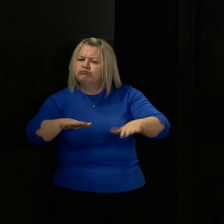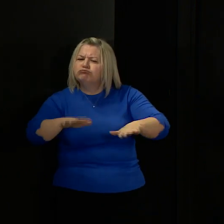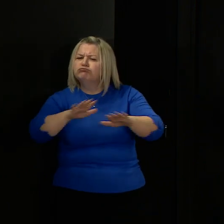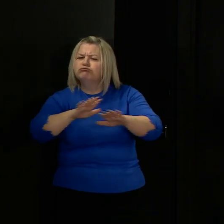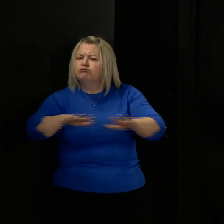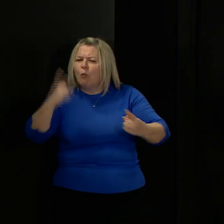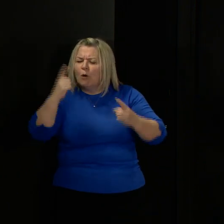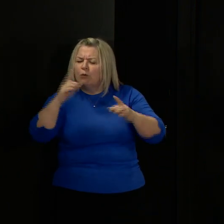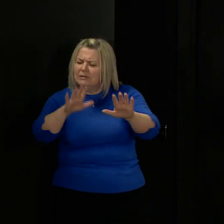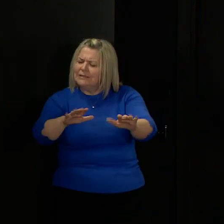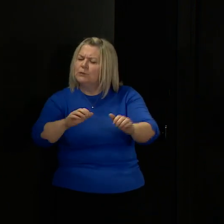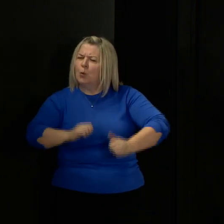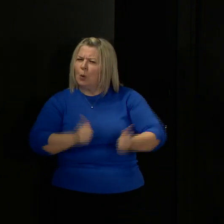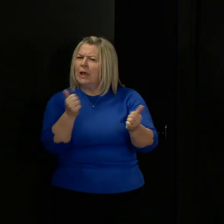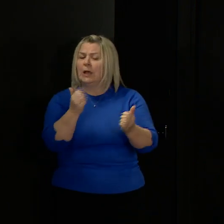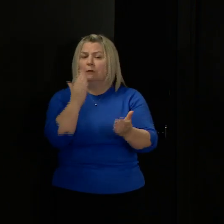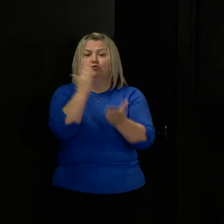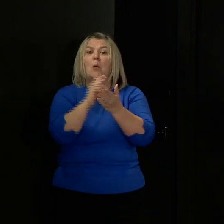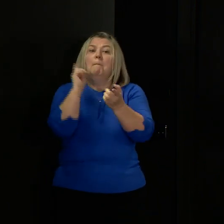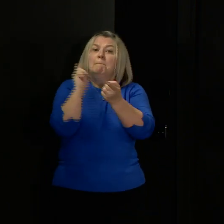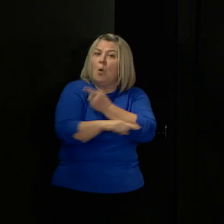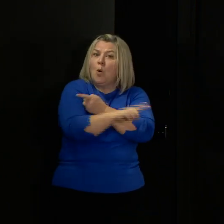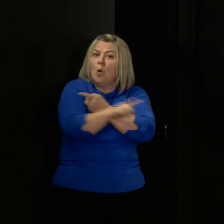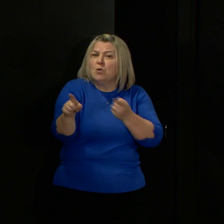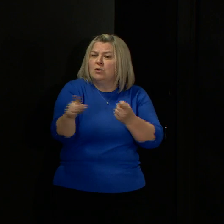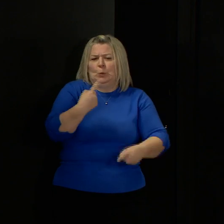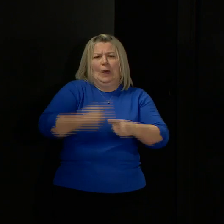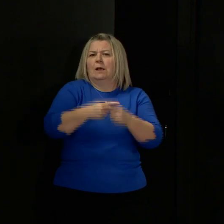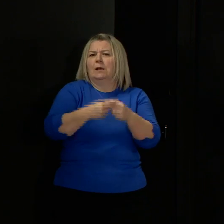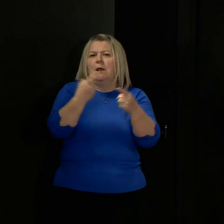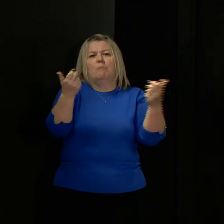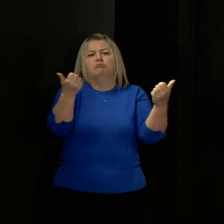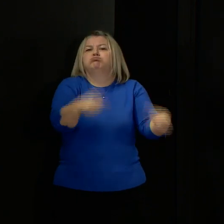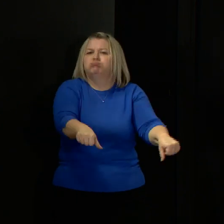quickly and won't turn out to be cancer but we don't want to delay those that do